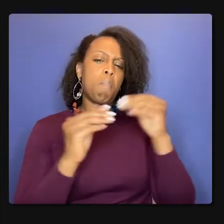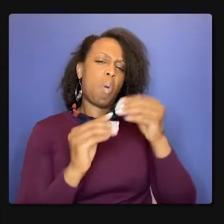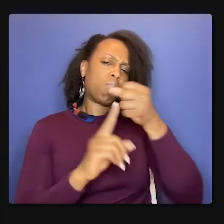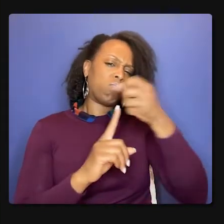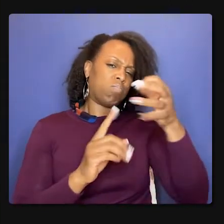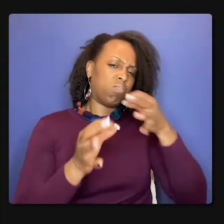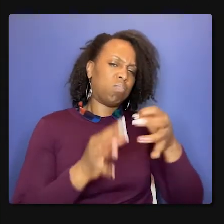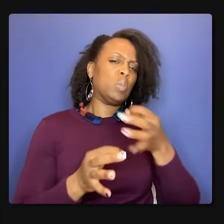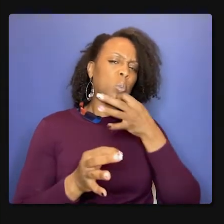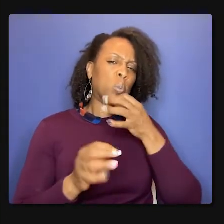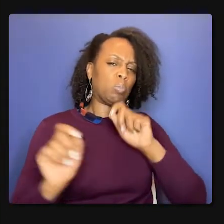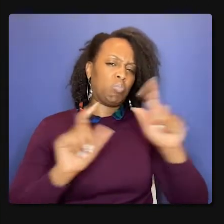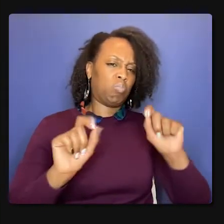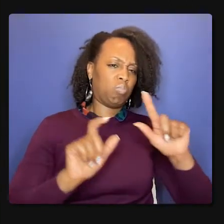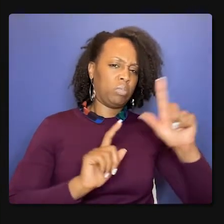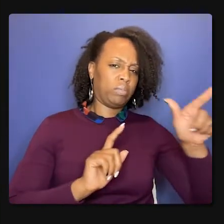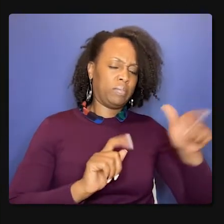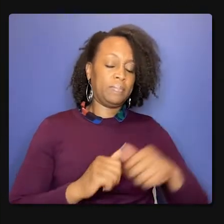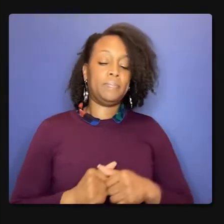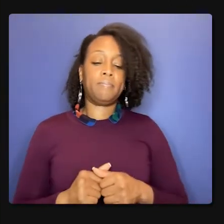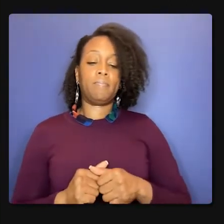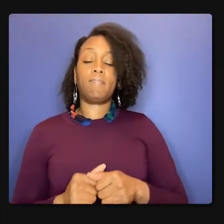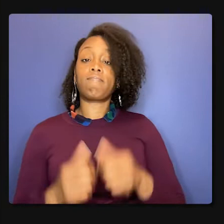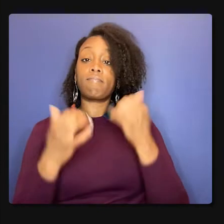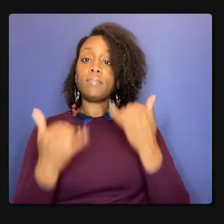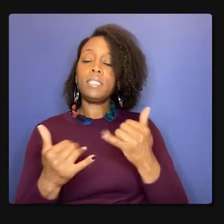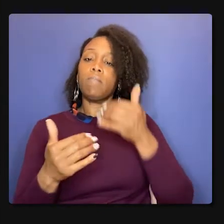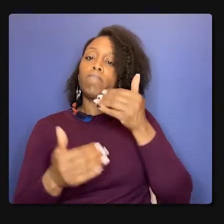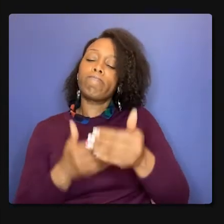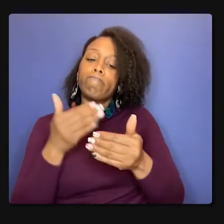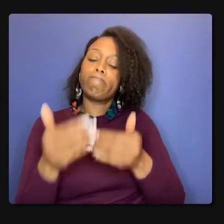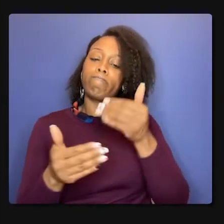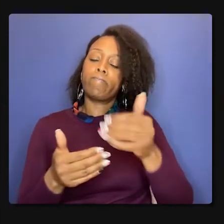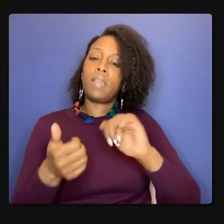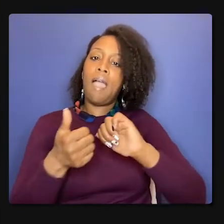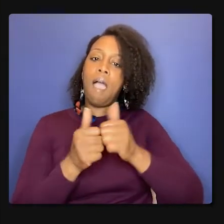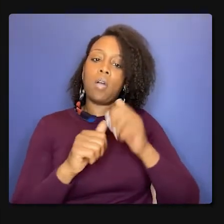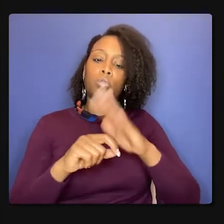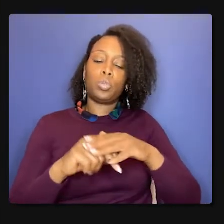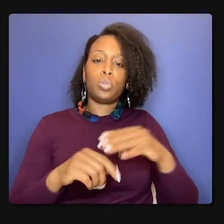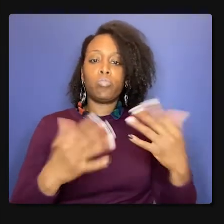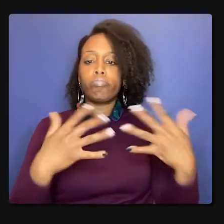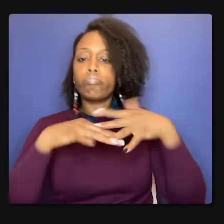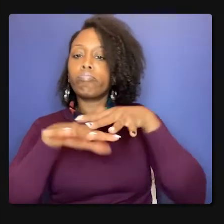More details in a few slides. For now, let's walk through the steps of on-boarding to Partner Center.